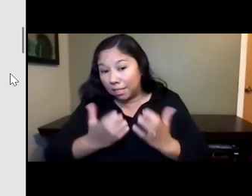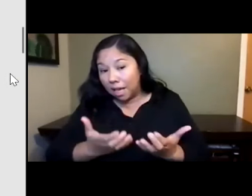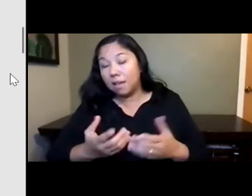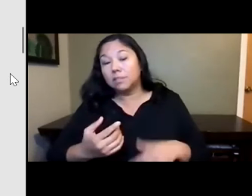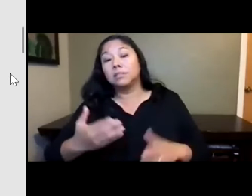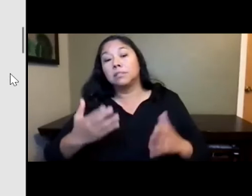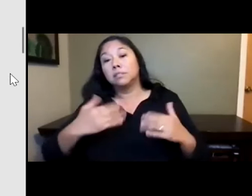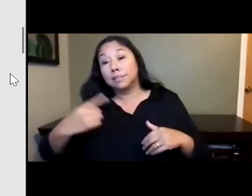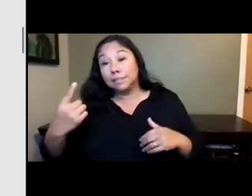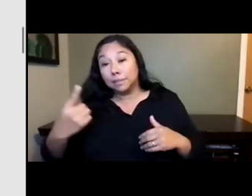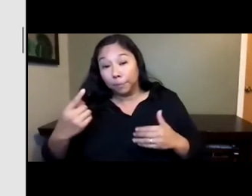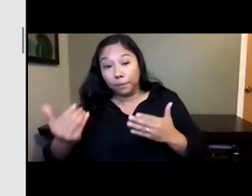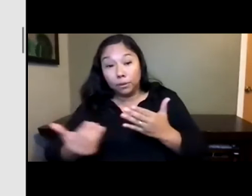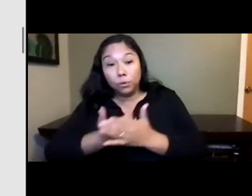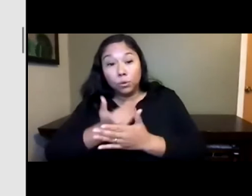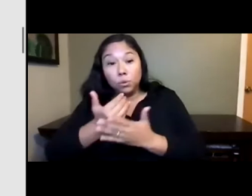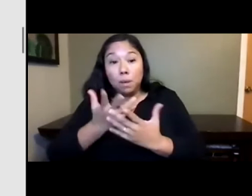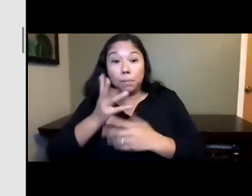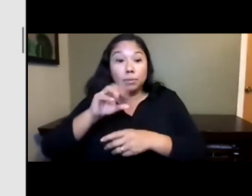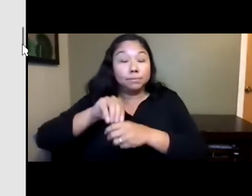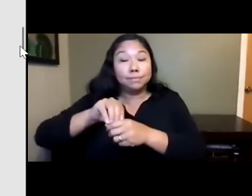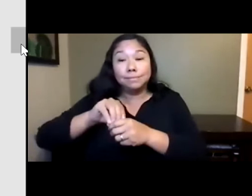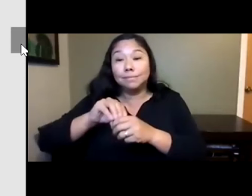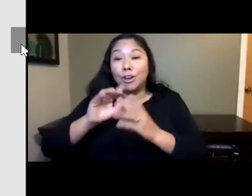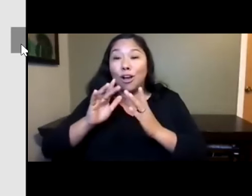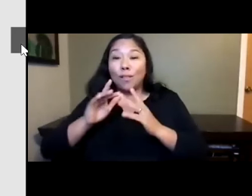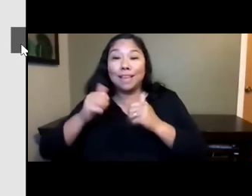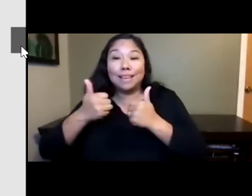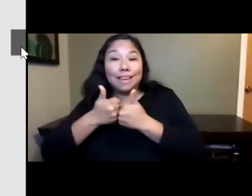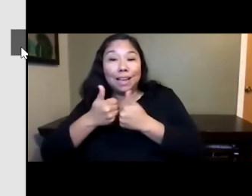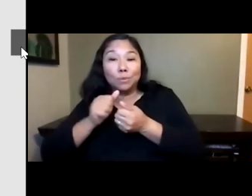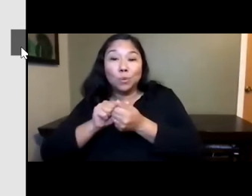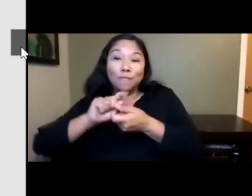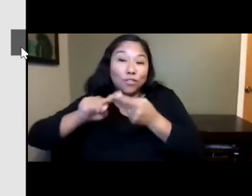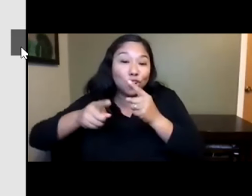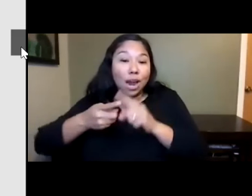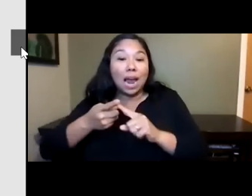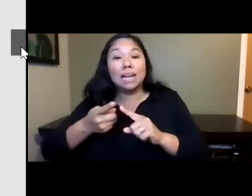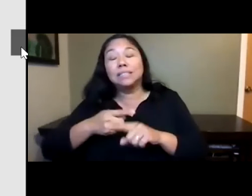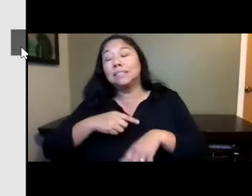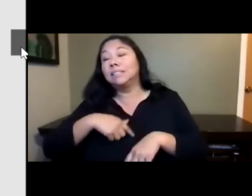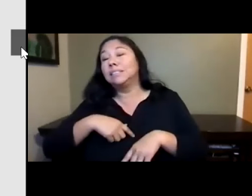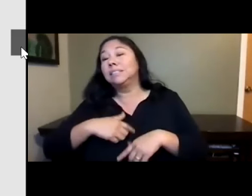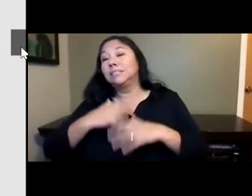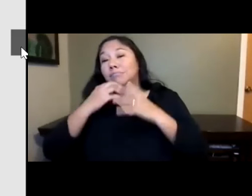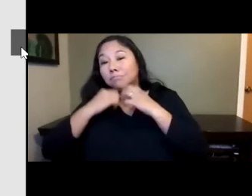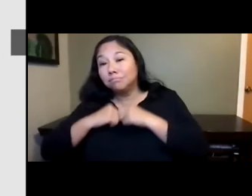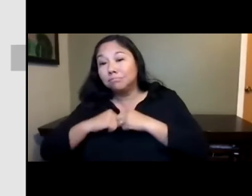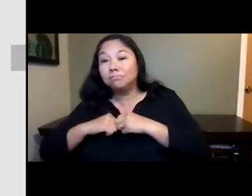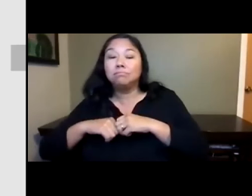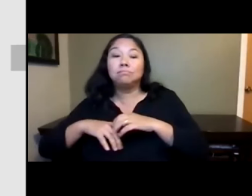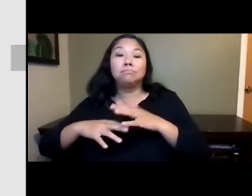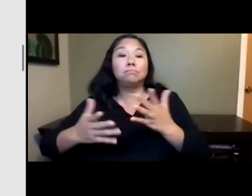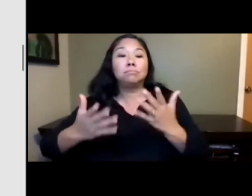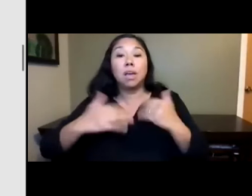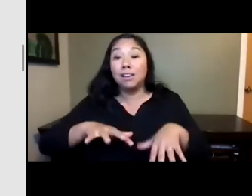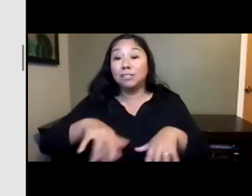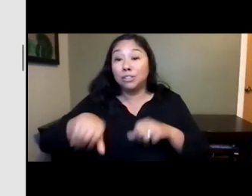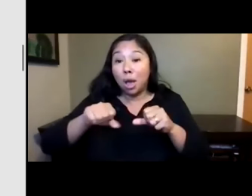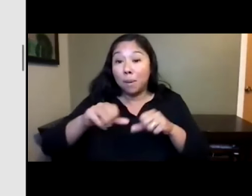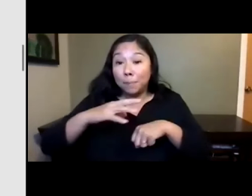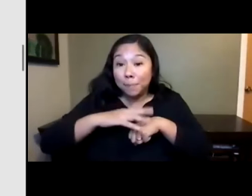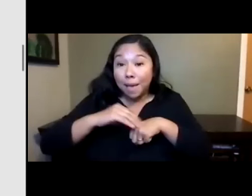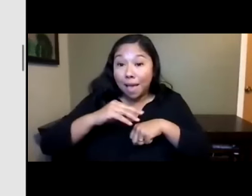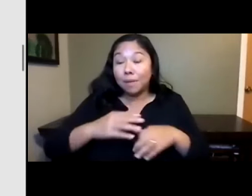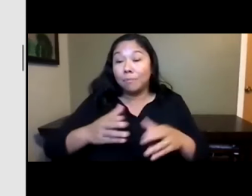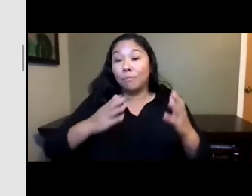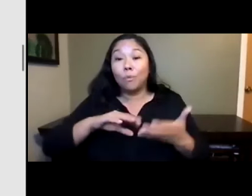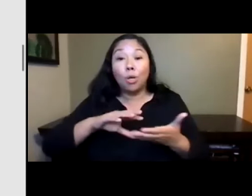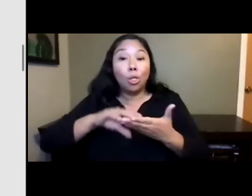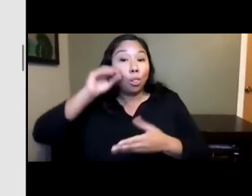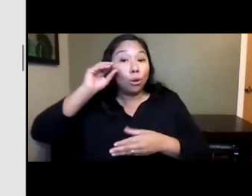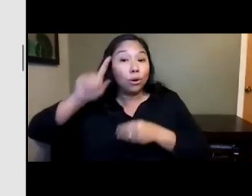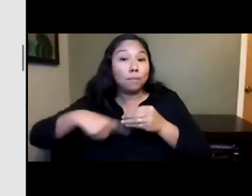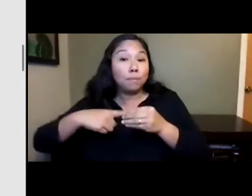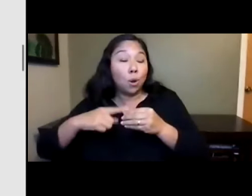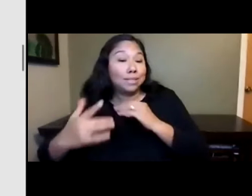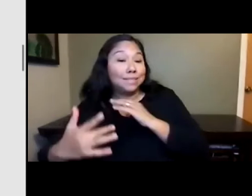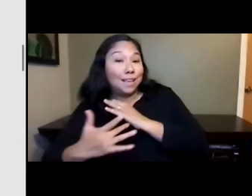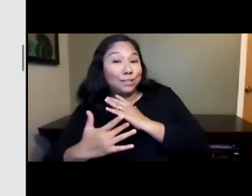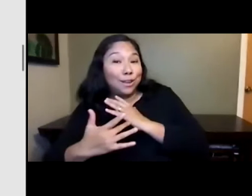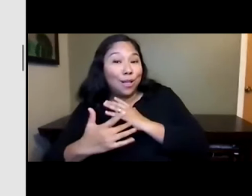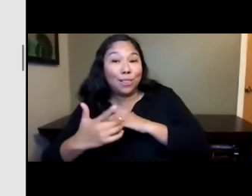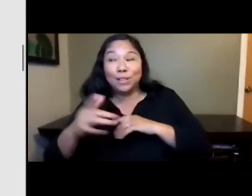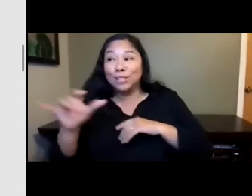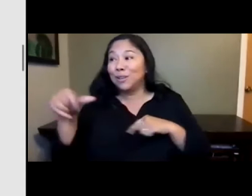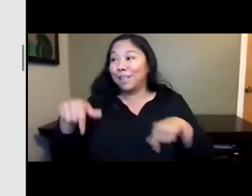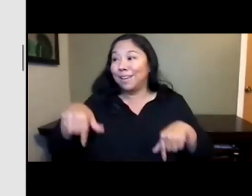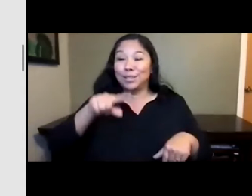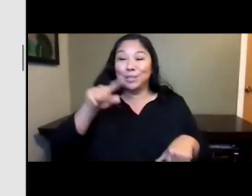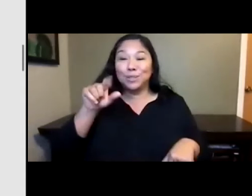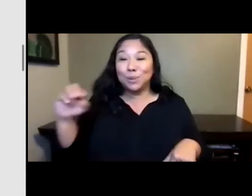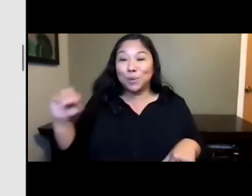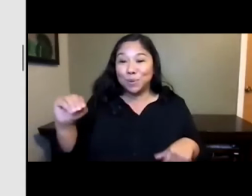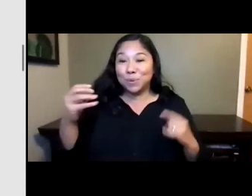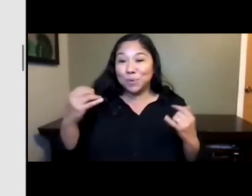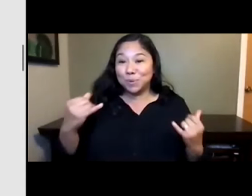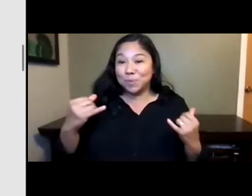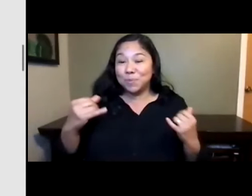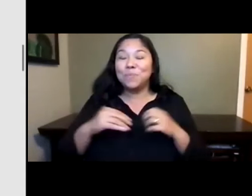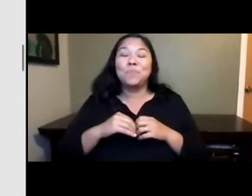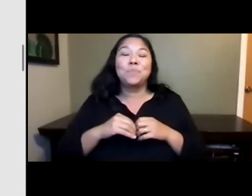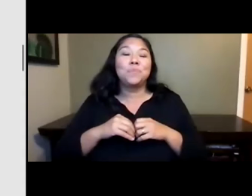play online games with friends, consider adopting a pet, learn about technology to make video calls.